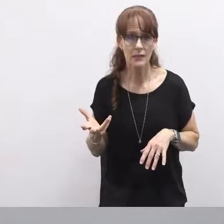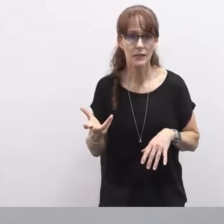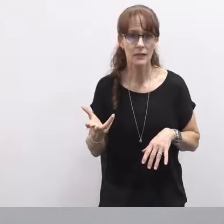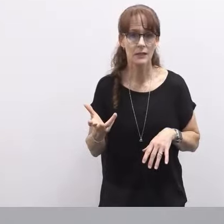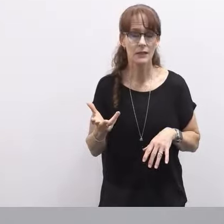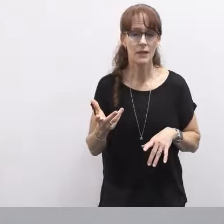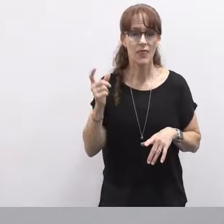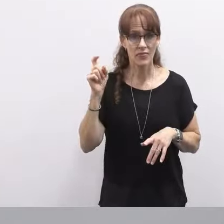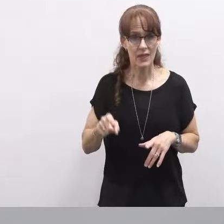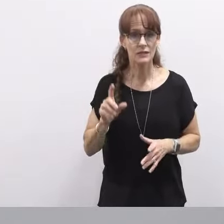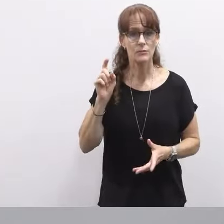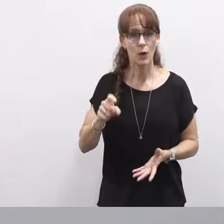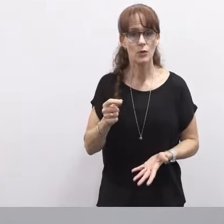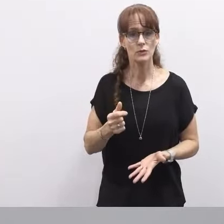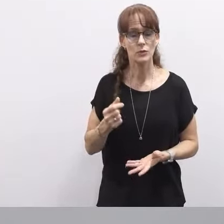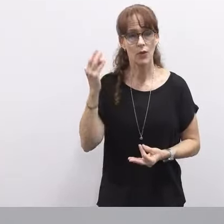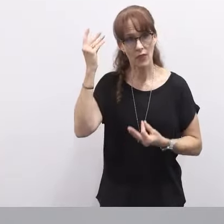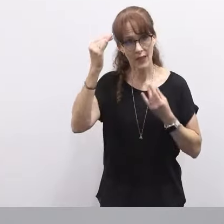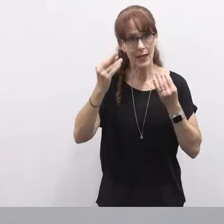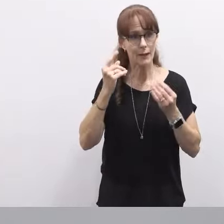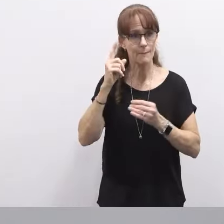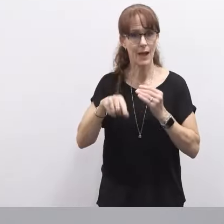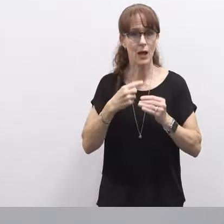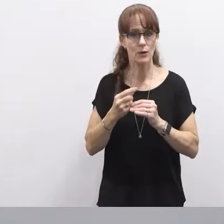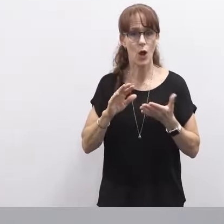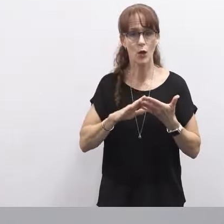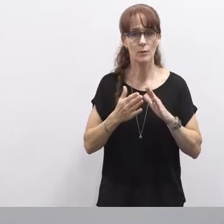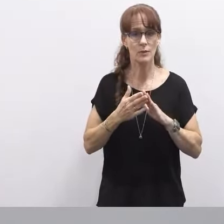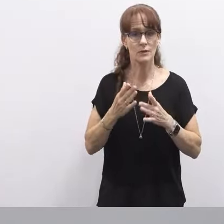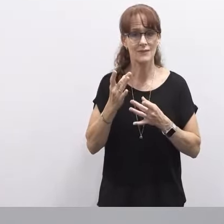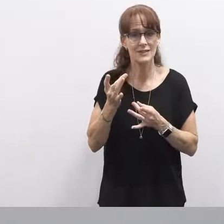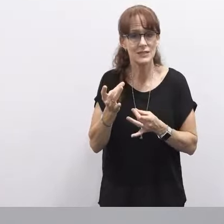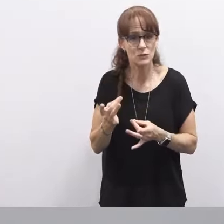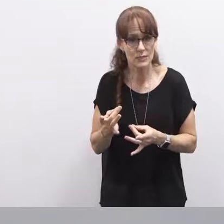is supposed to take into consideration, our communities of interest, right?